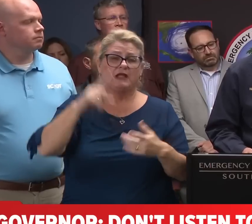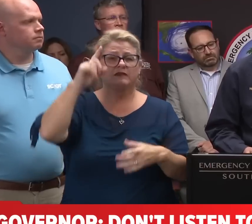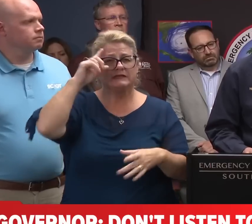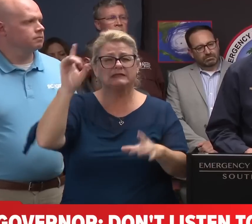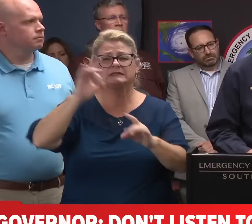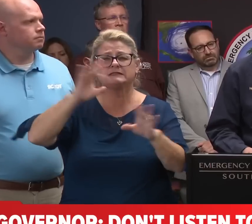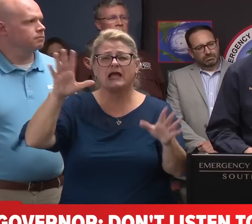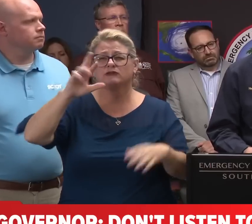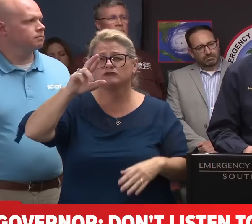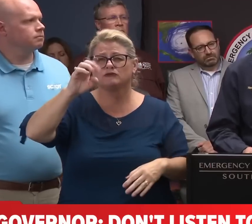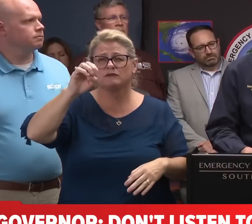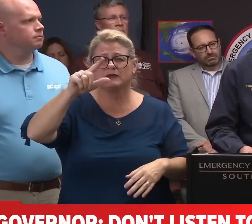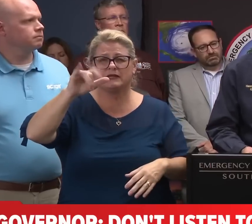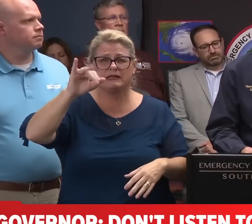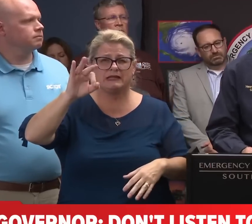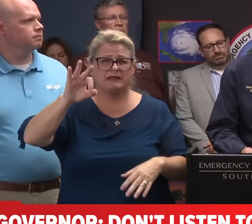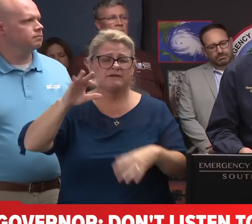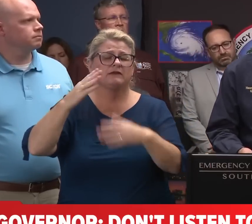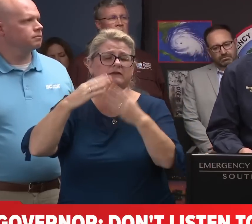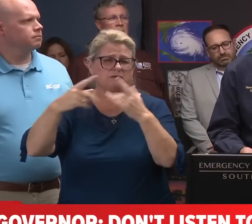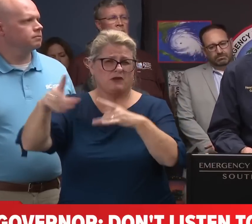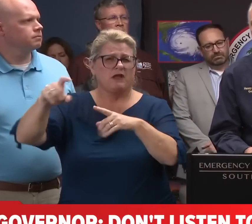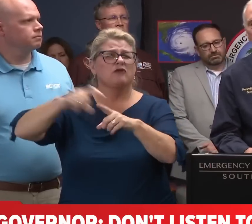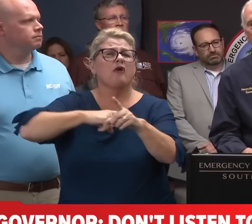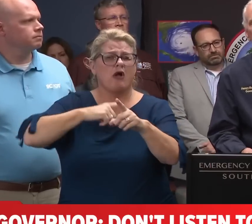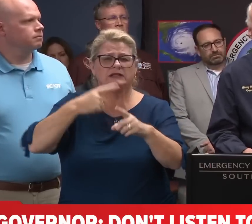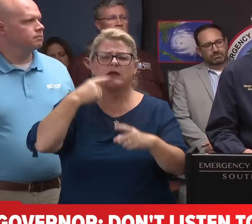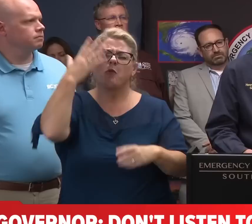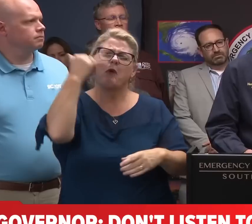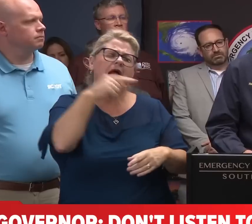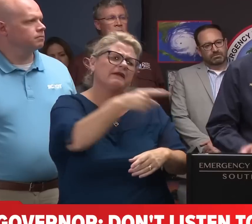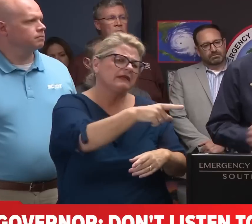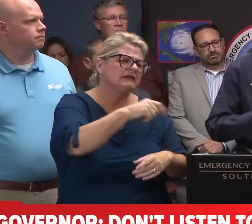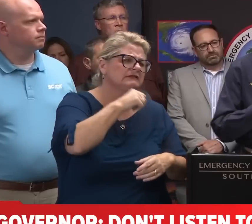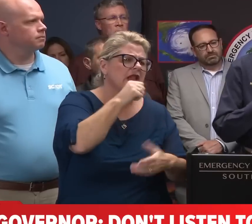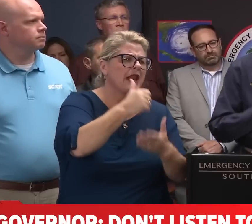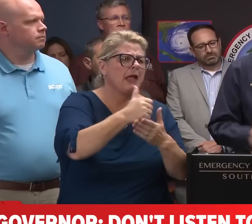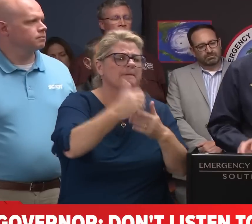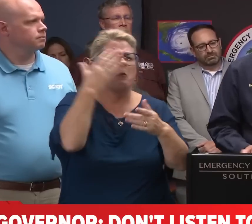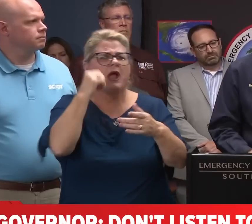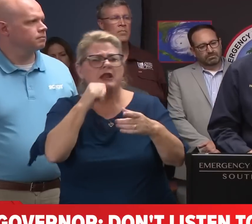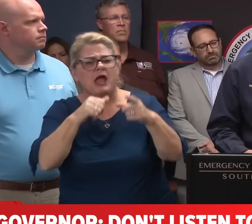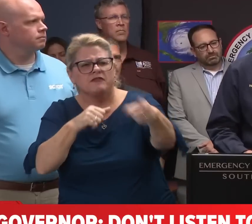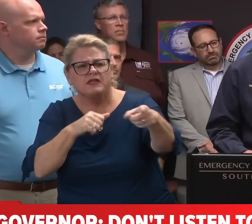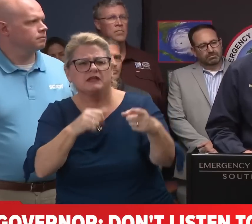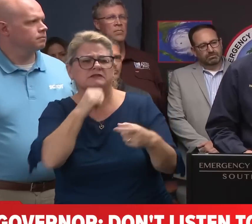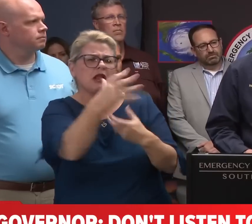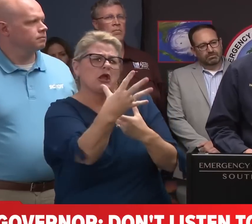We're getting a lot of calls wanting to know why this county or that county has not been included in the disaster relief.